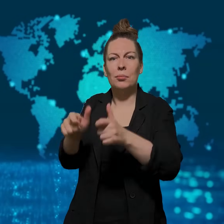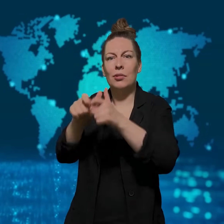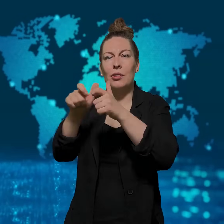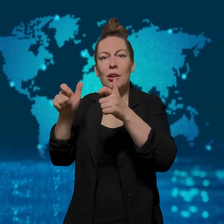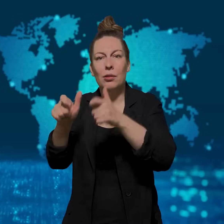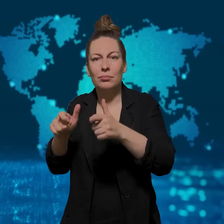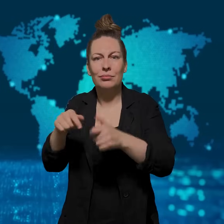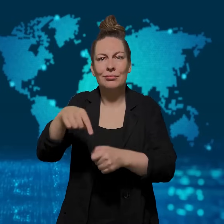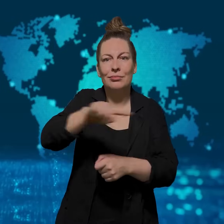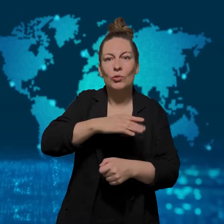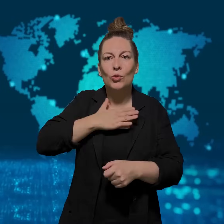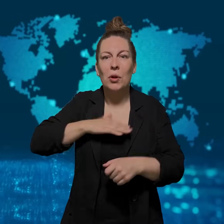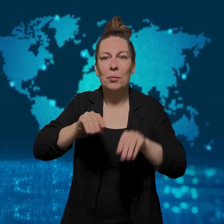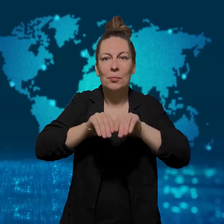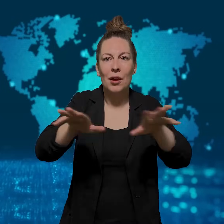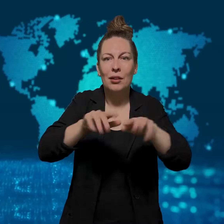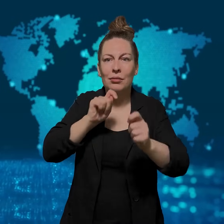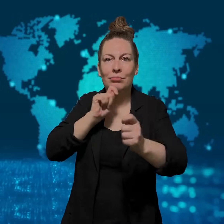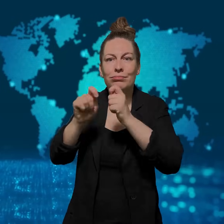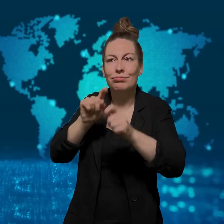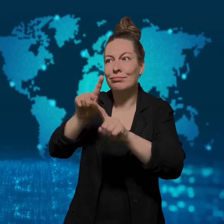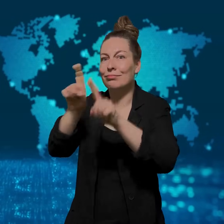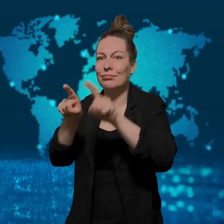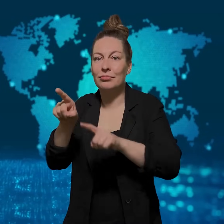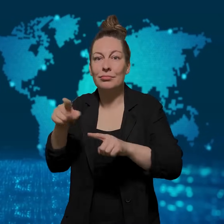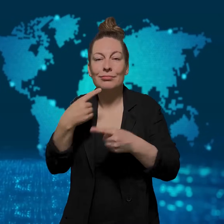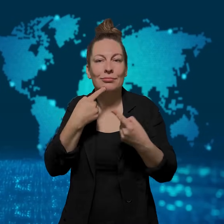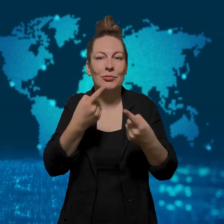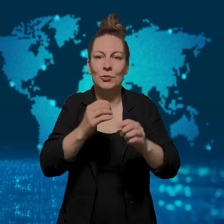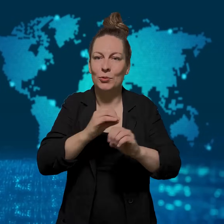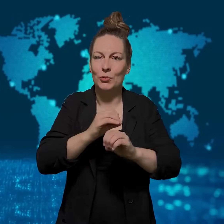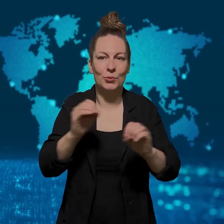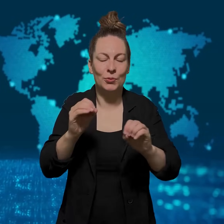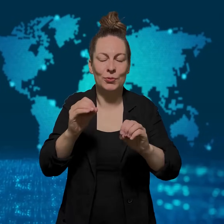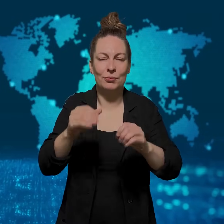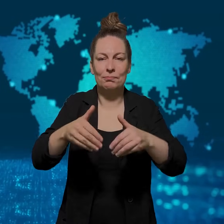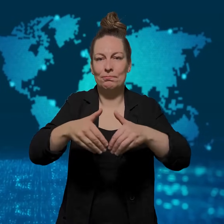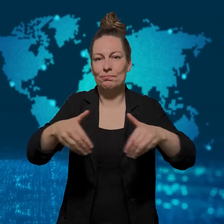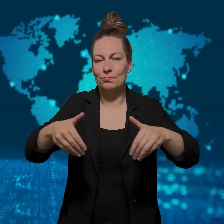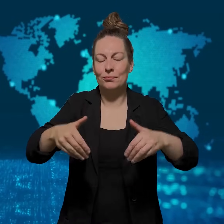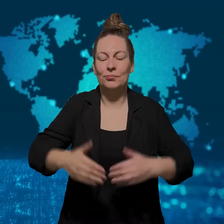A spokesperson of the company disagreed.